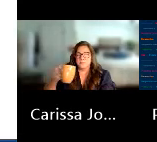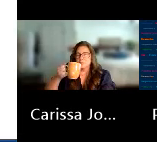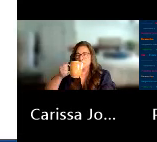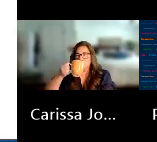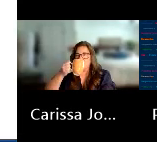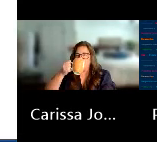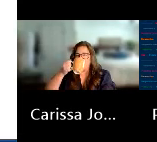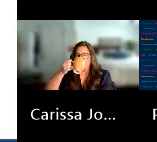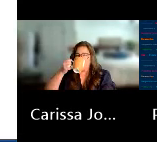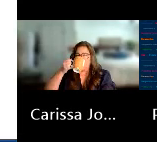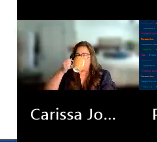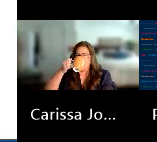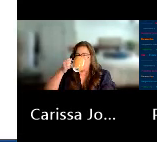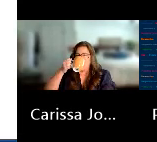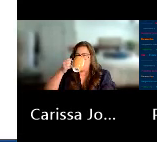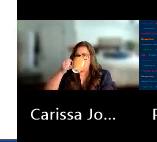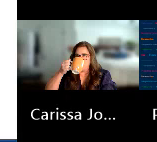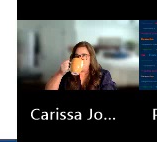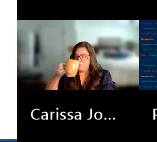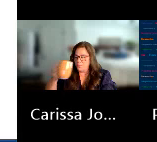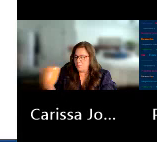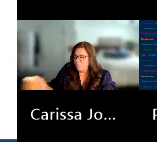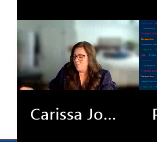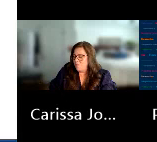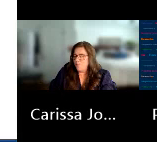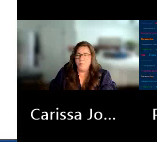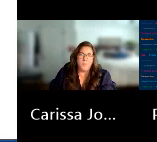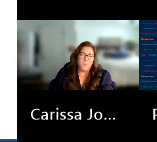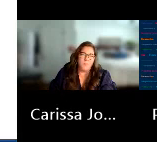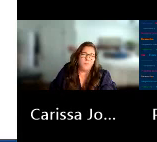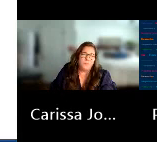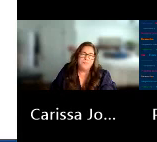so you'll just have to put up with me. It's great to see all of you.